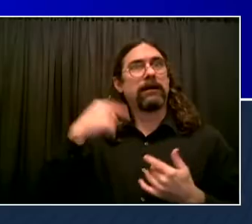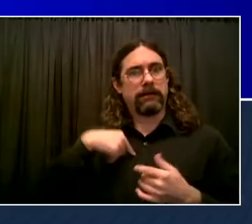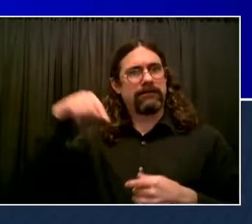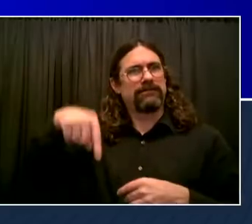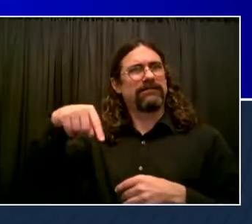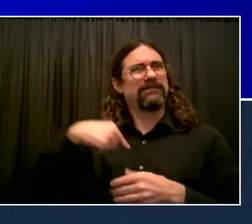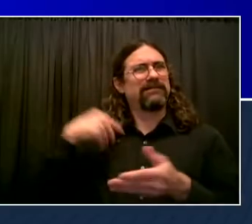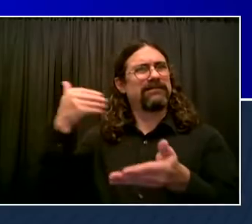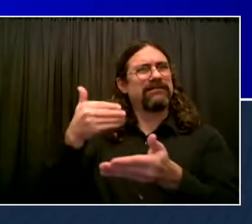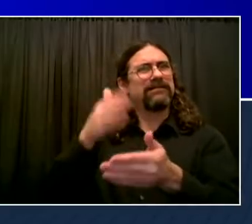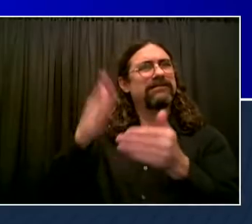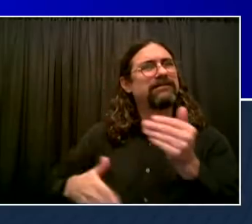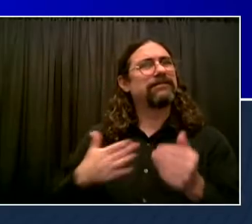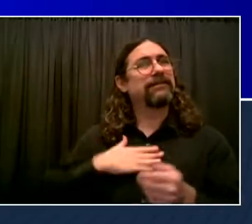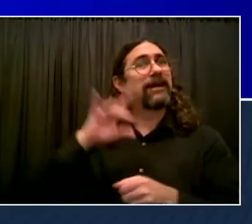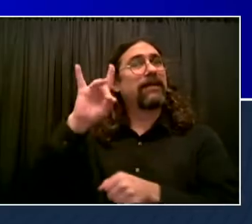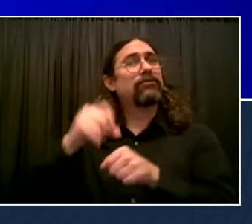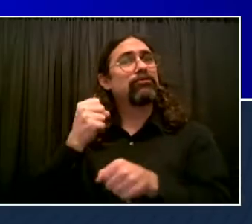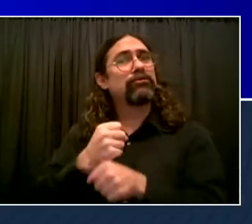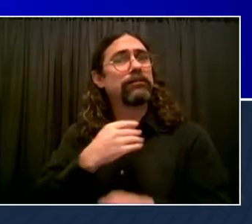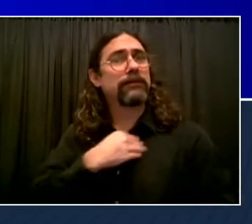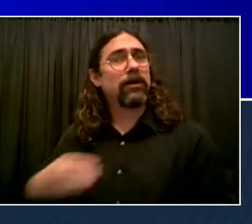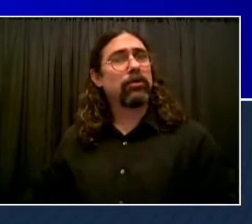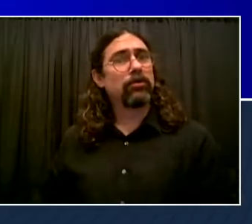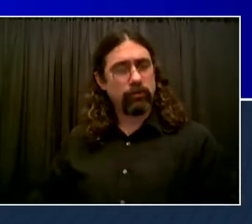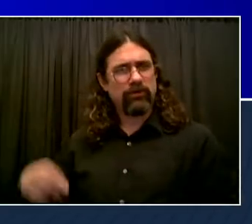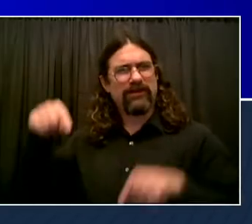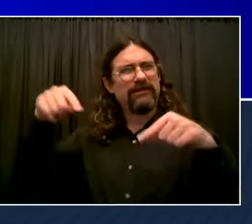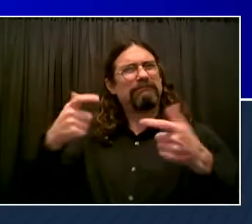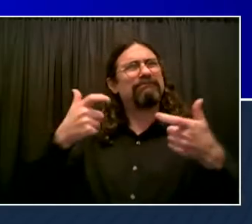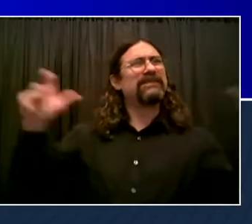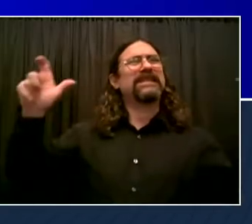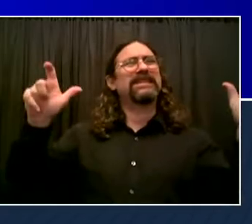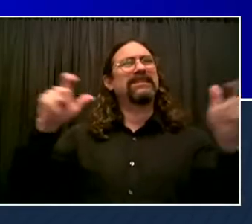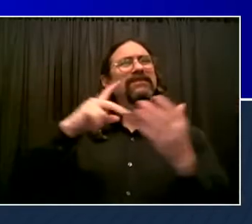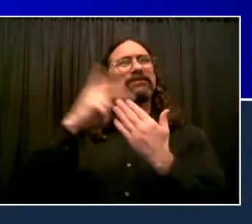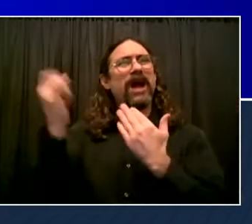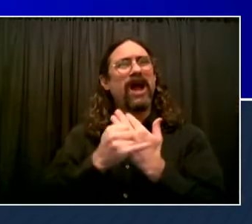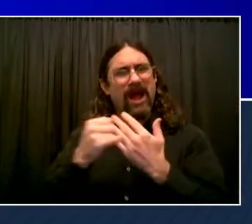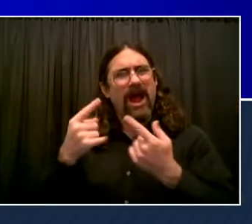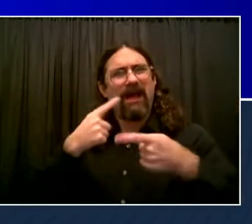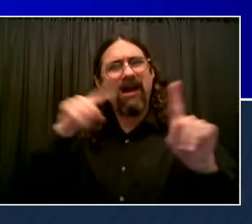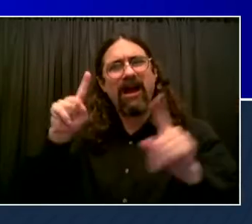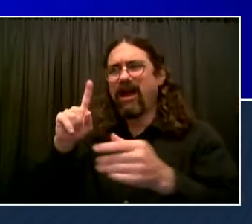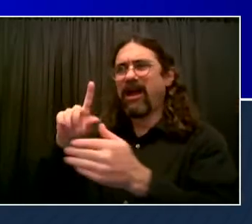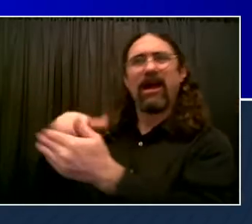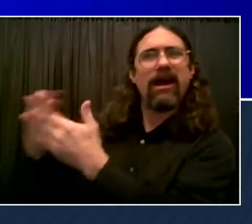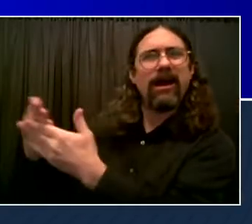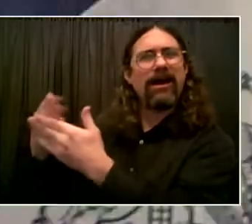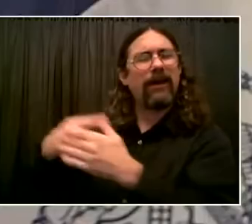TO DO THIS DURING THESE EIGHT YEARS TOGETHER. I WANT TO TURN TO SOMEONE WHO